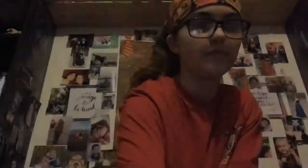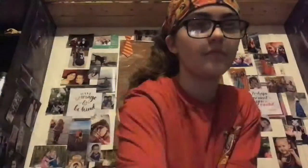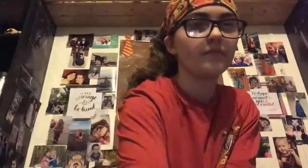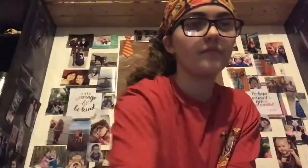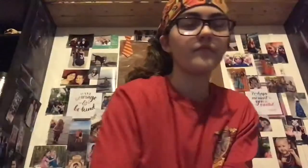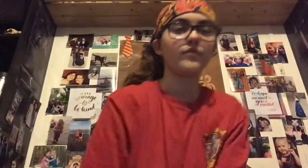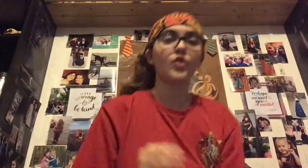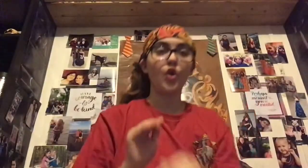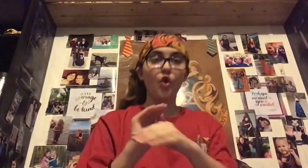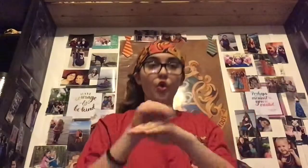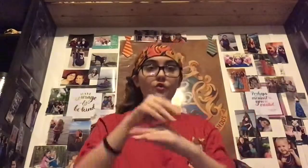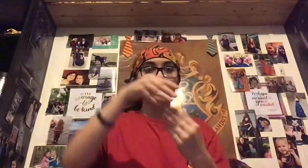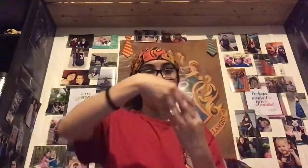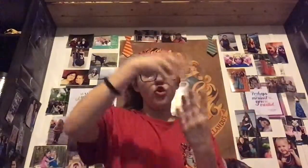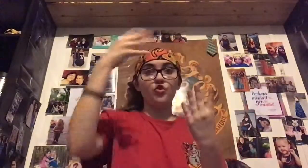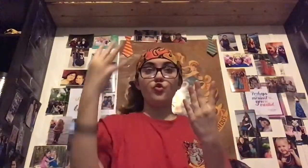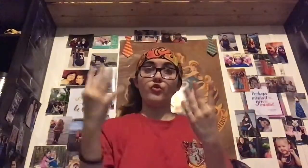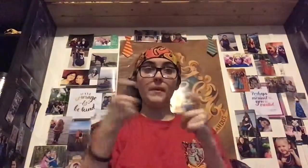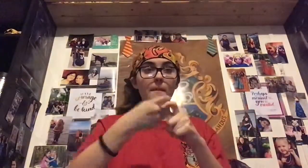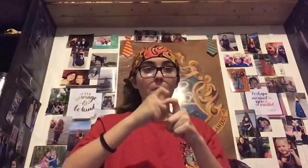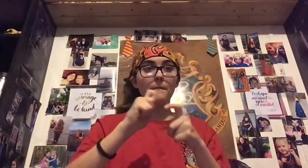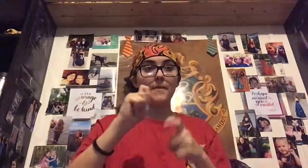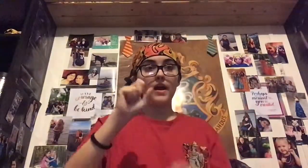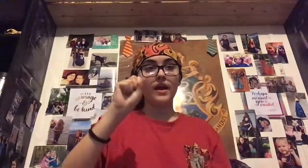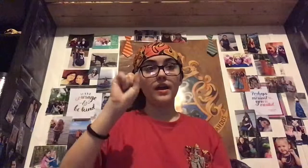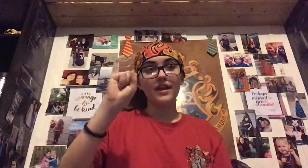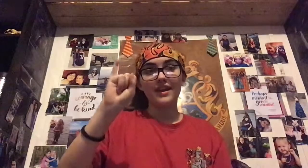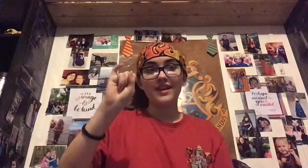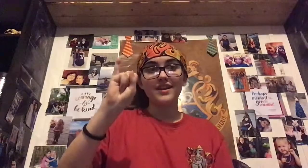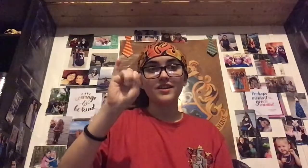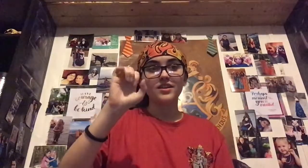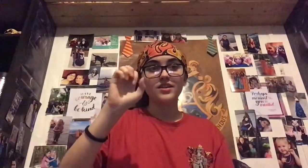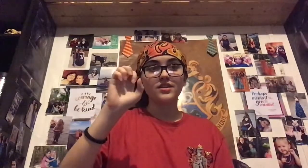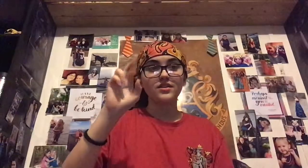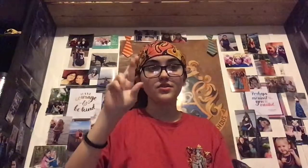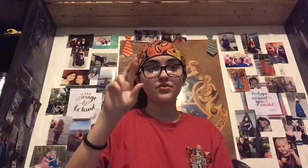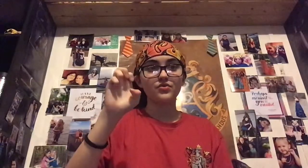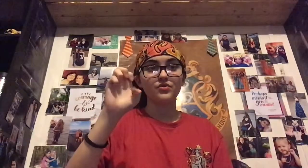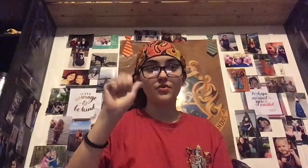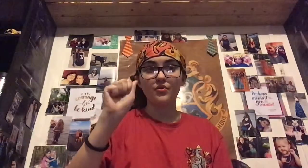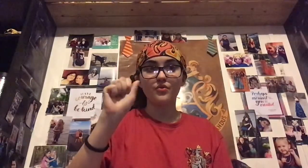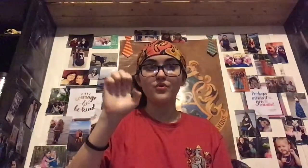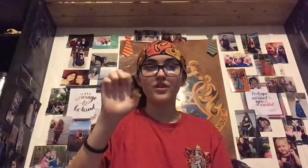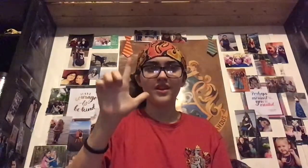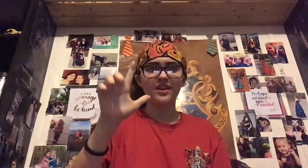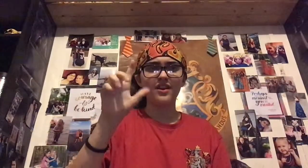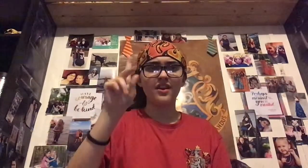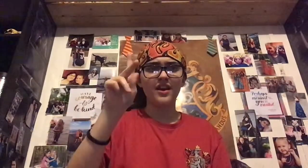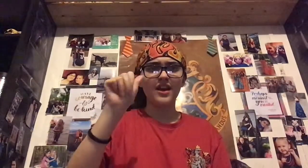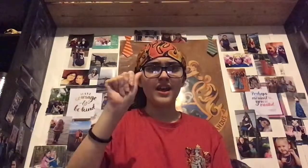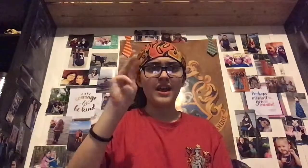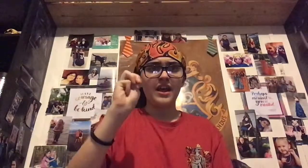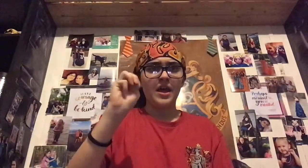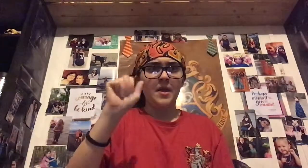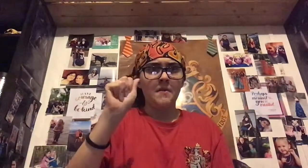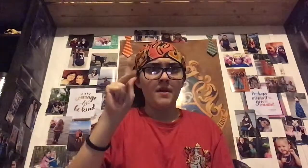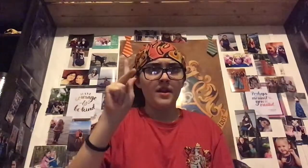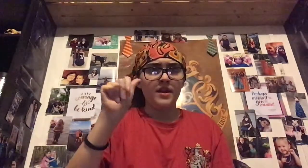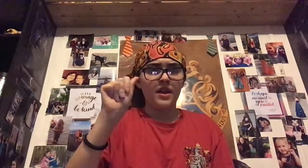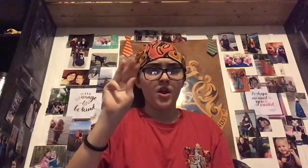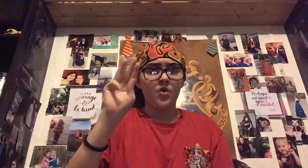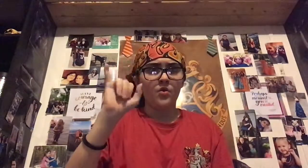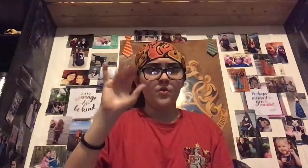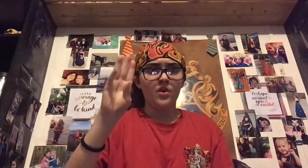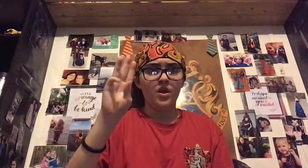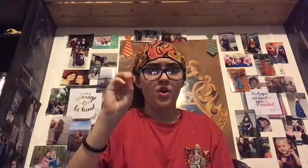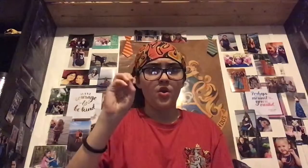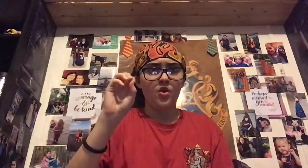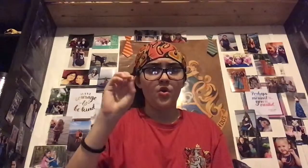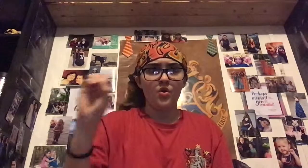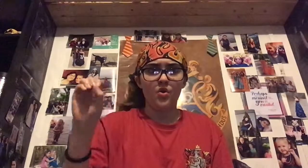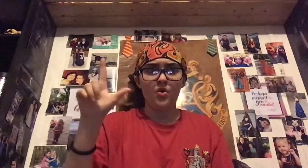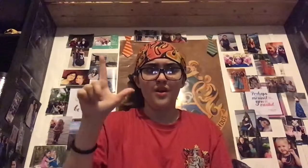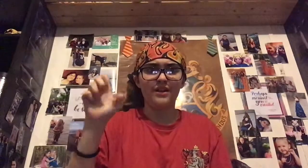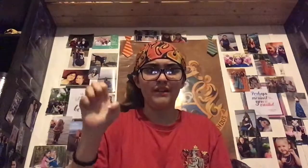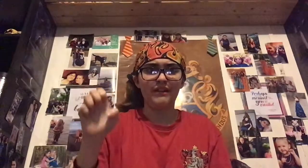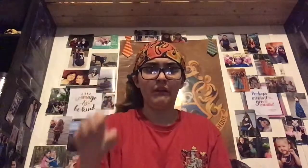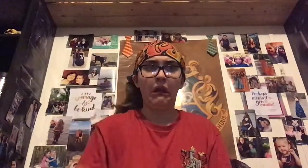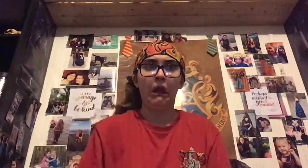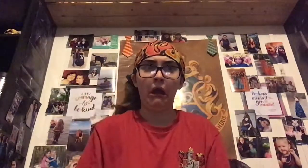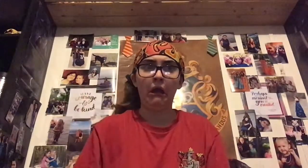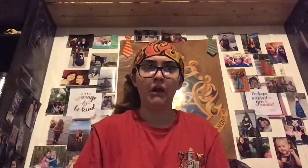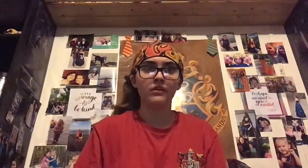over the rainbow by Israel Kamakawiwo'ole